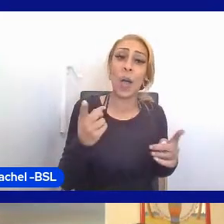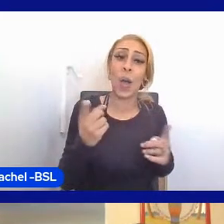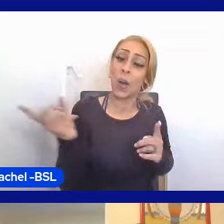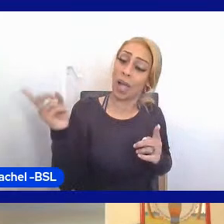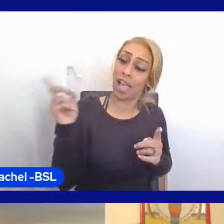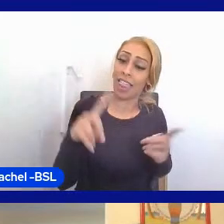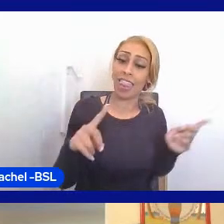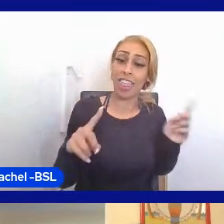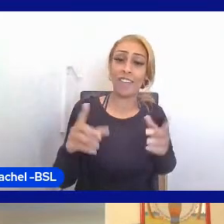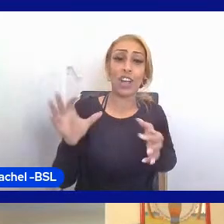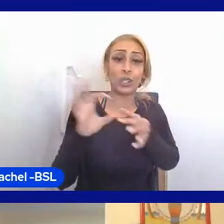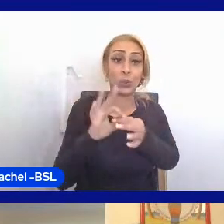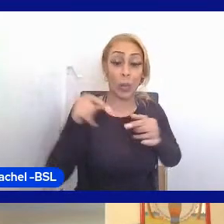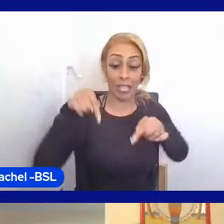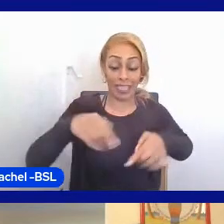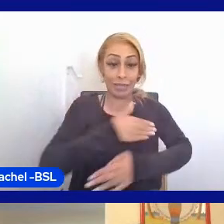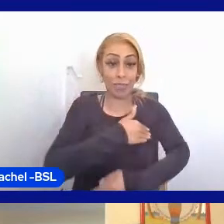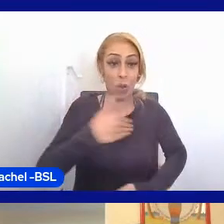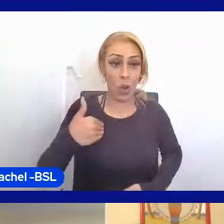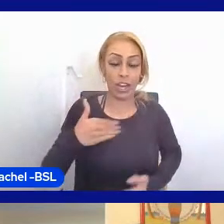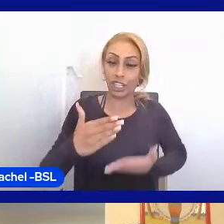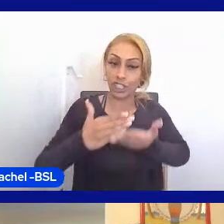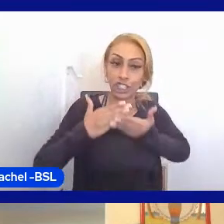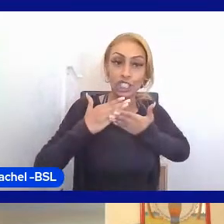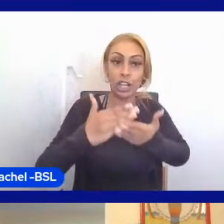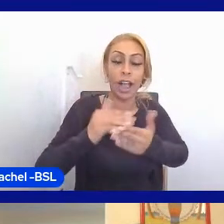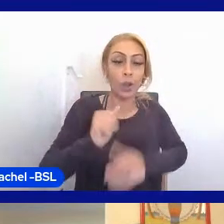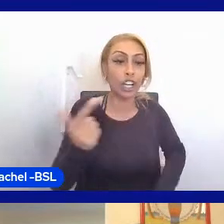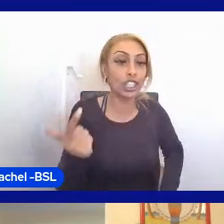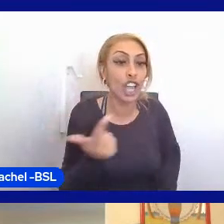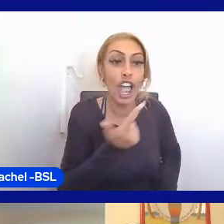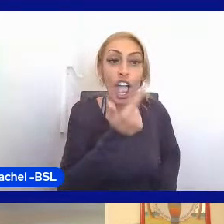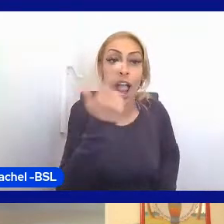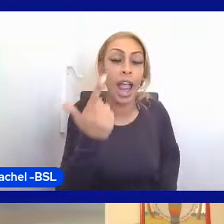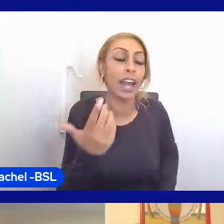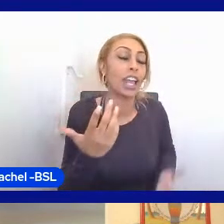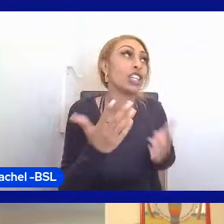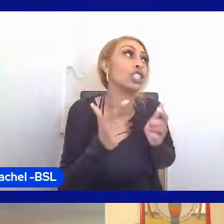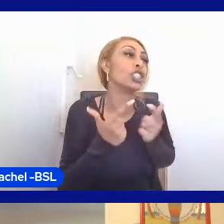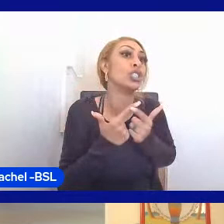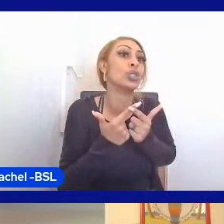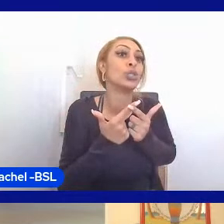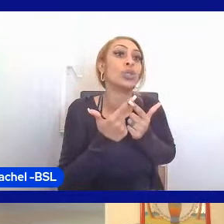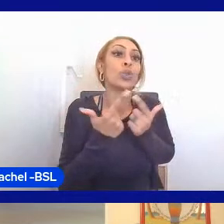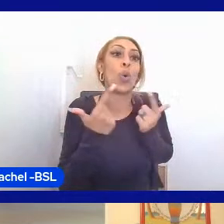I just want to thank you all for being with us this morning and for sharing your journeys